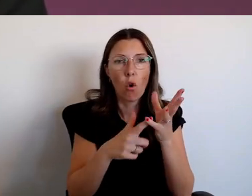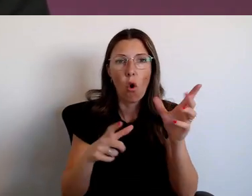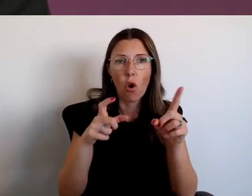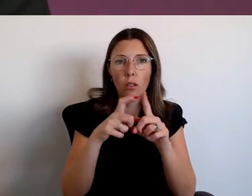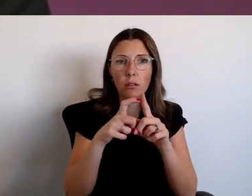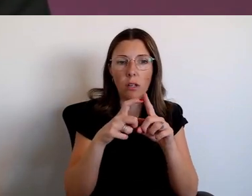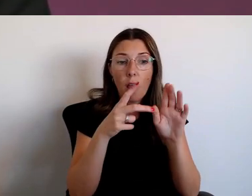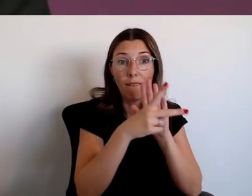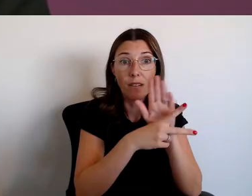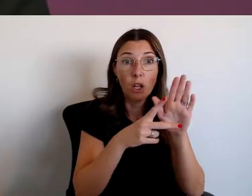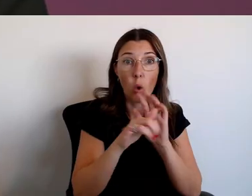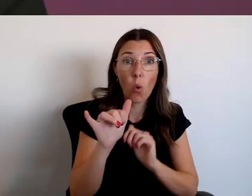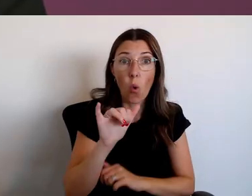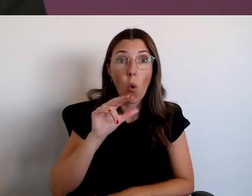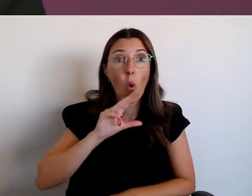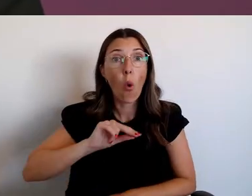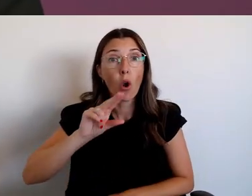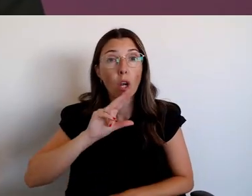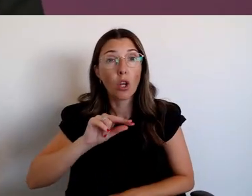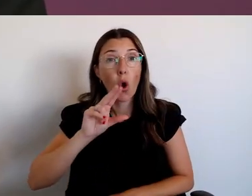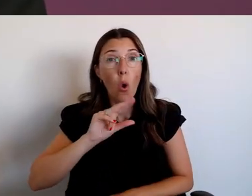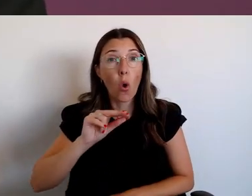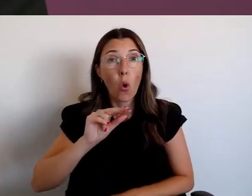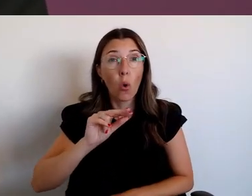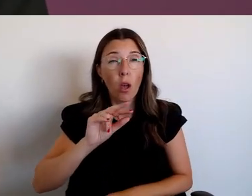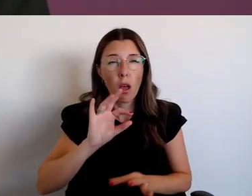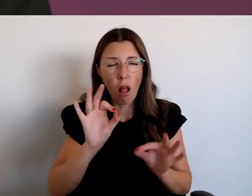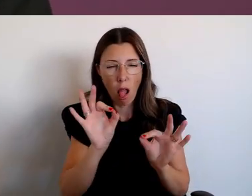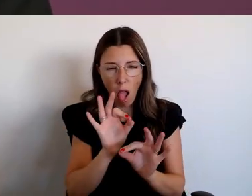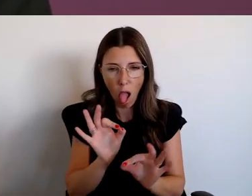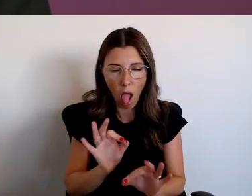audio manipulation to pretend to be, for example, a senior